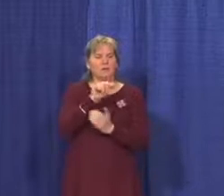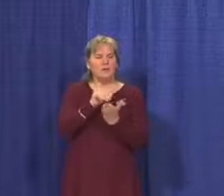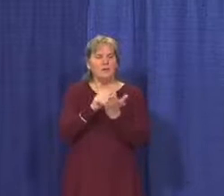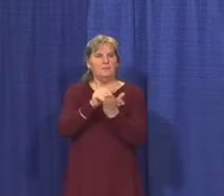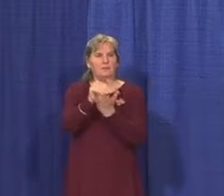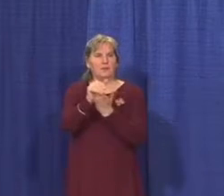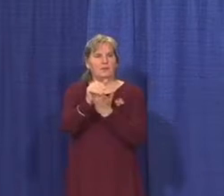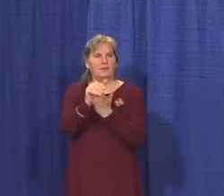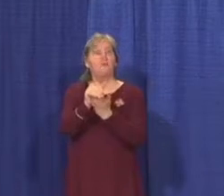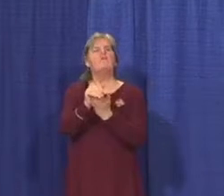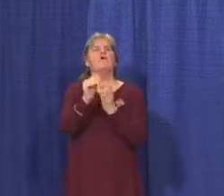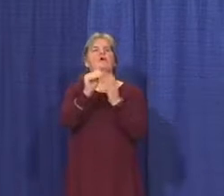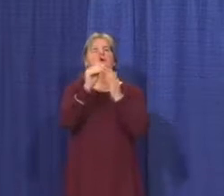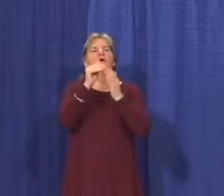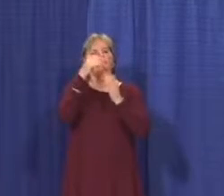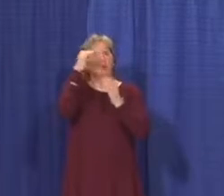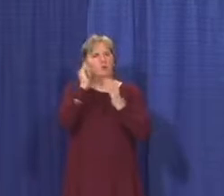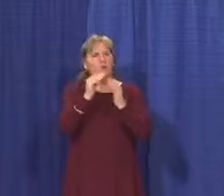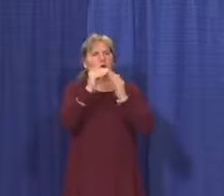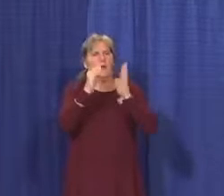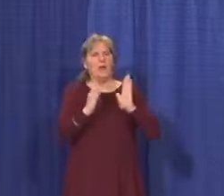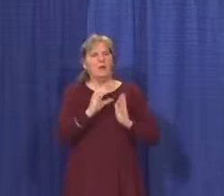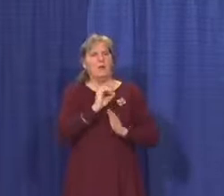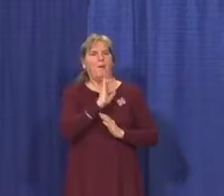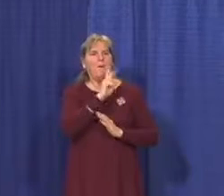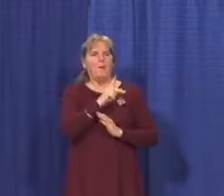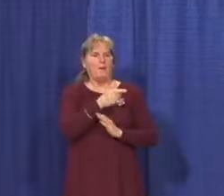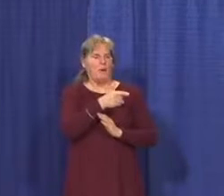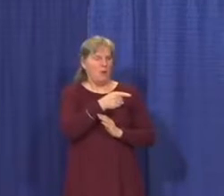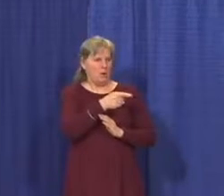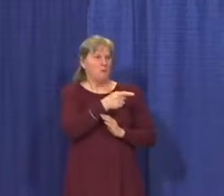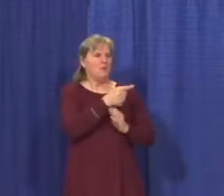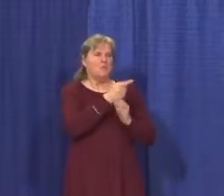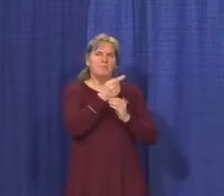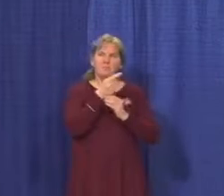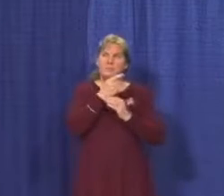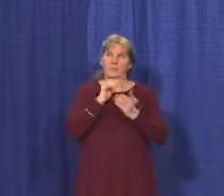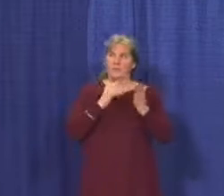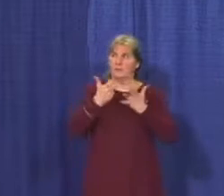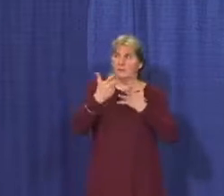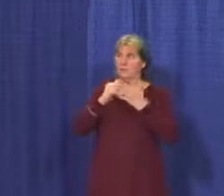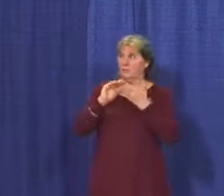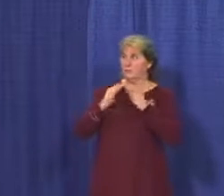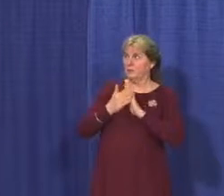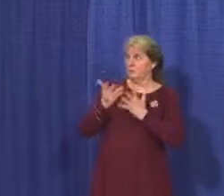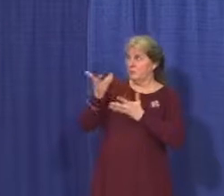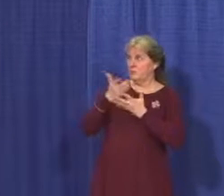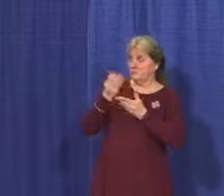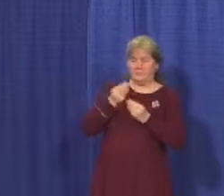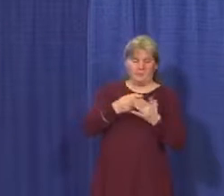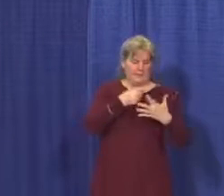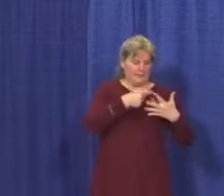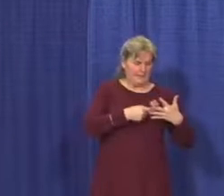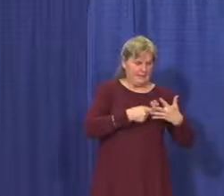The 20 million that is dedicated to the house incorporation, we have some indication where it